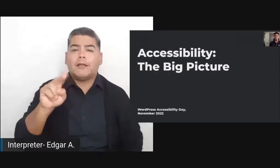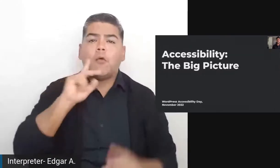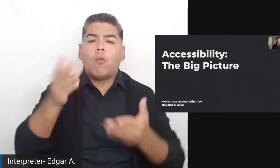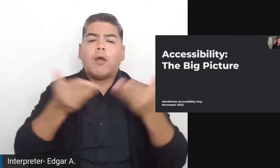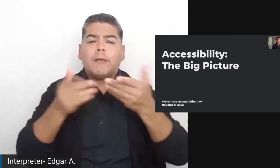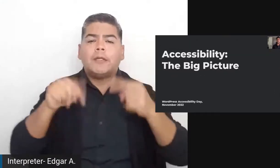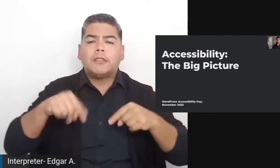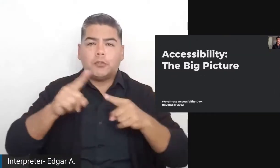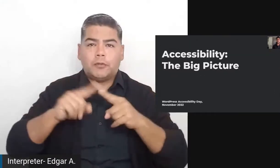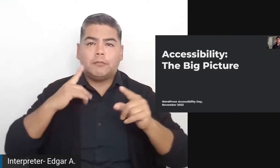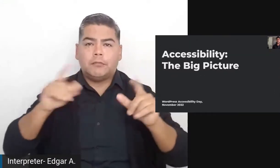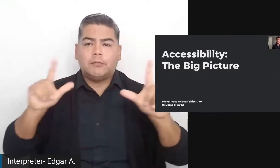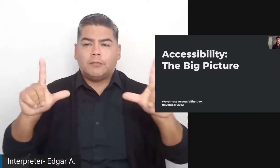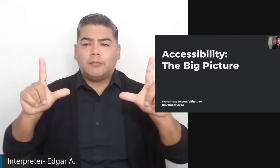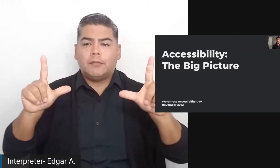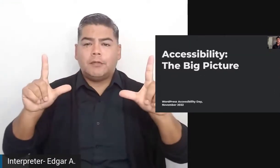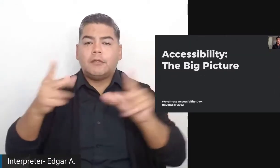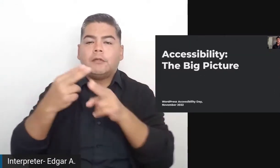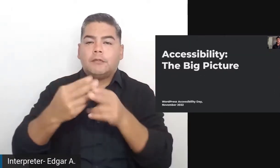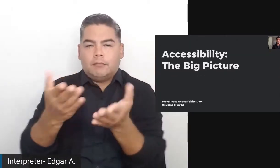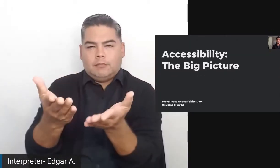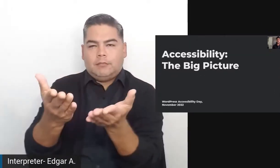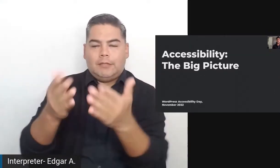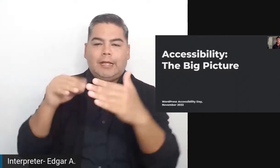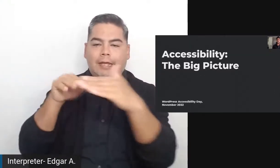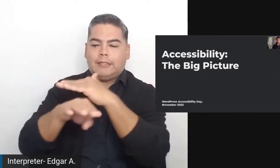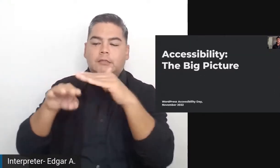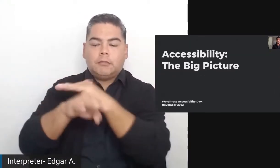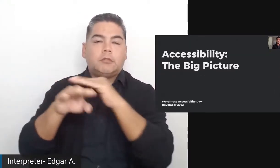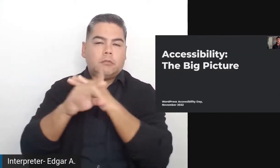This lightning session is called Accessibility: The Big Picture.